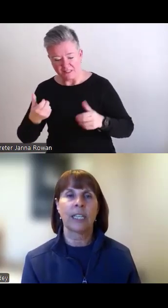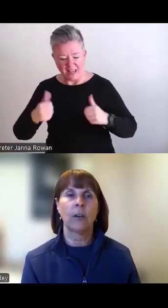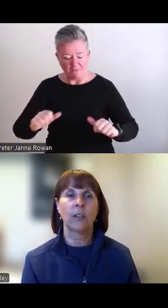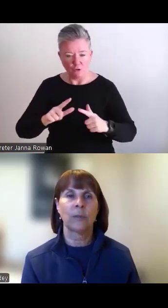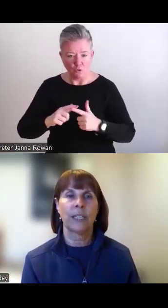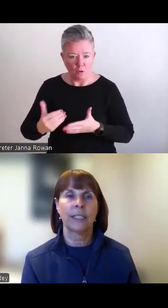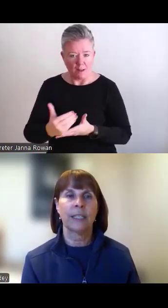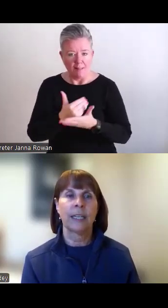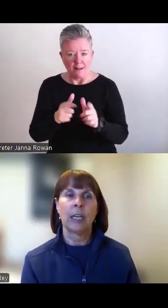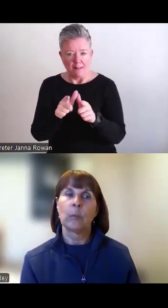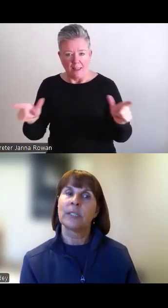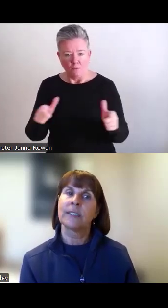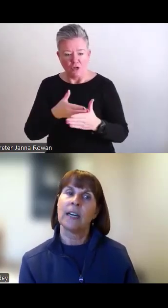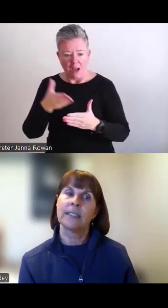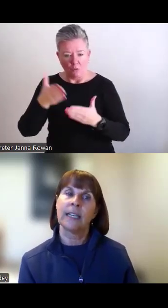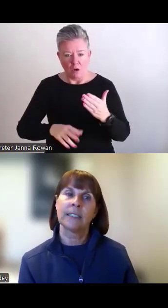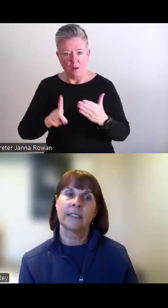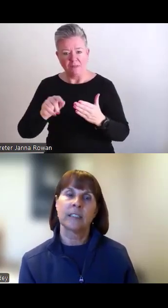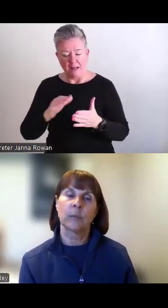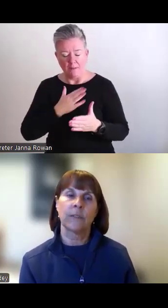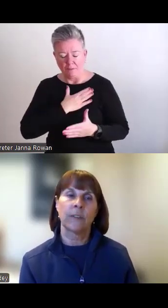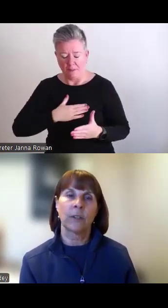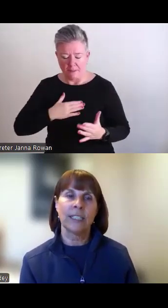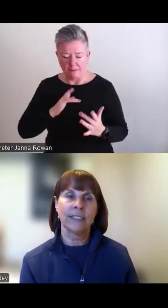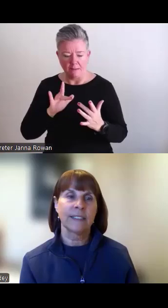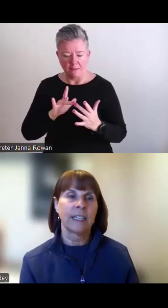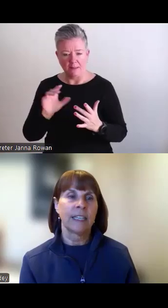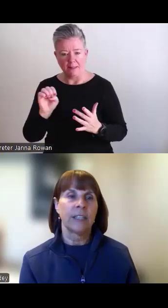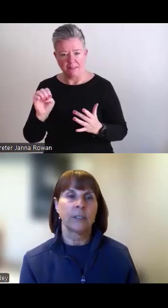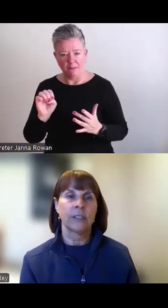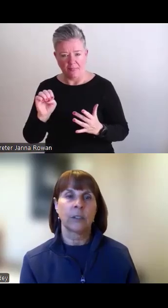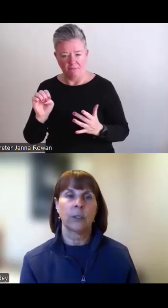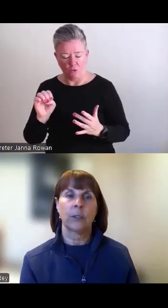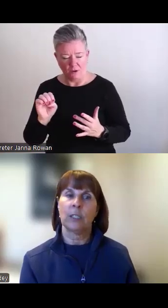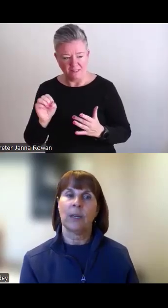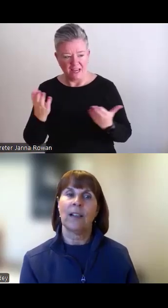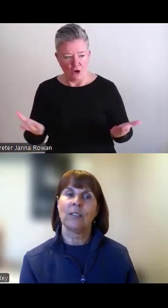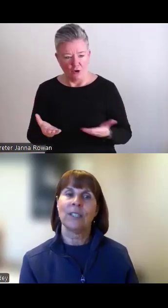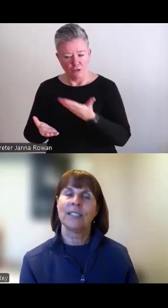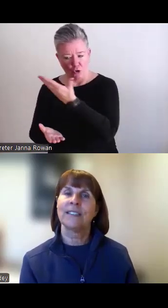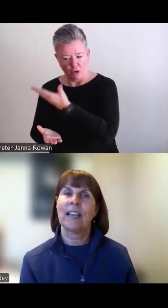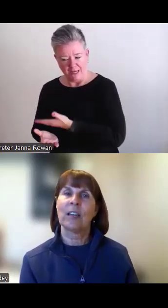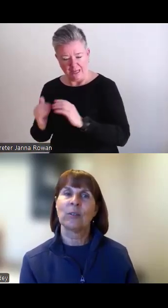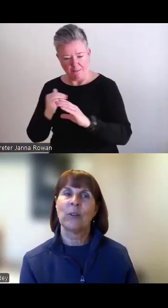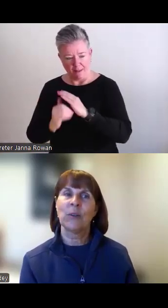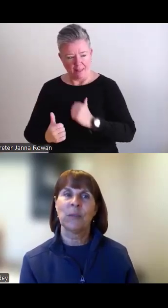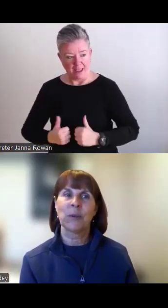language outcome data, please contact Elizabeth Flores. Here is her email address and her phone